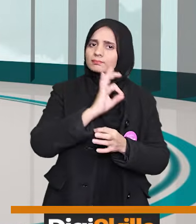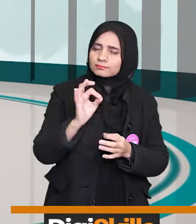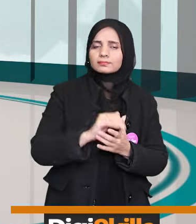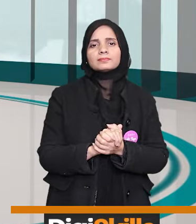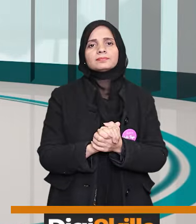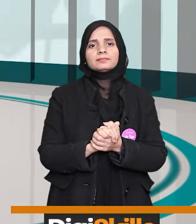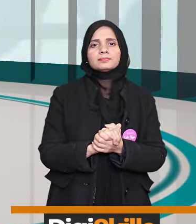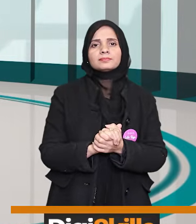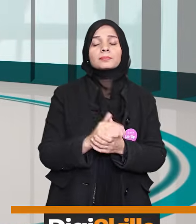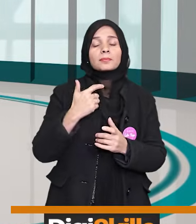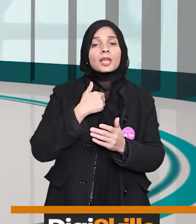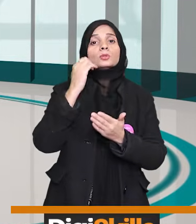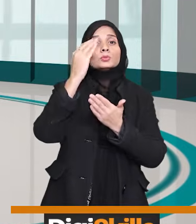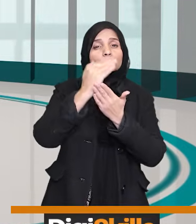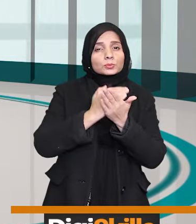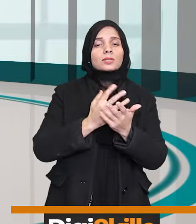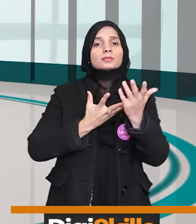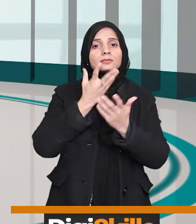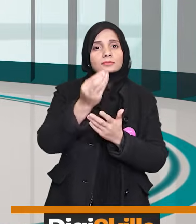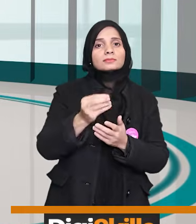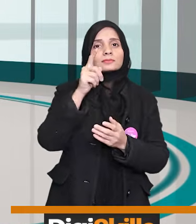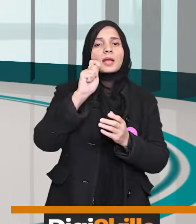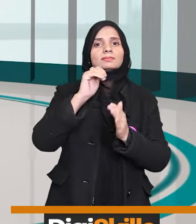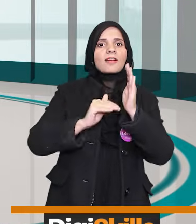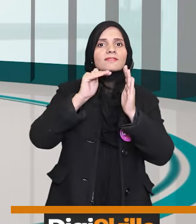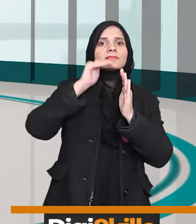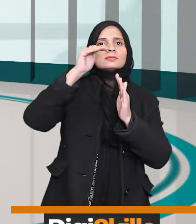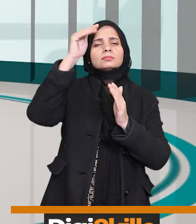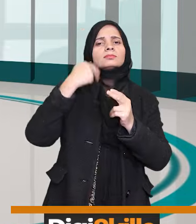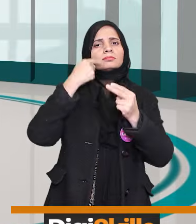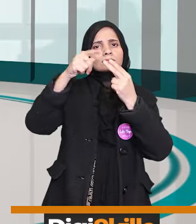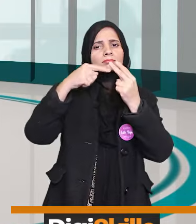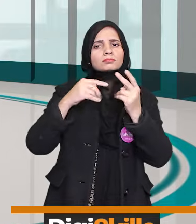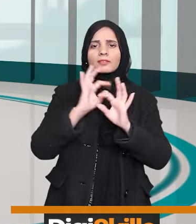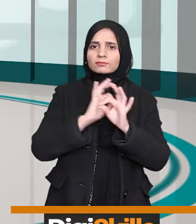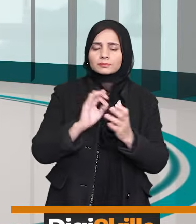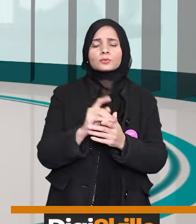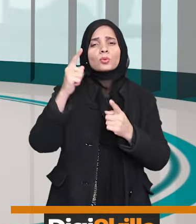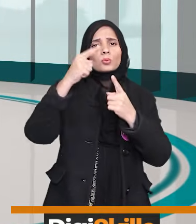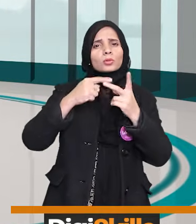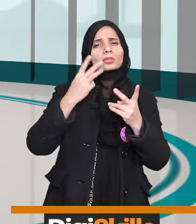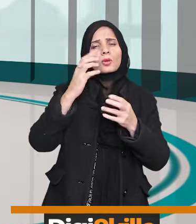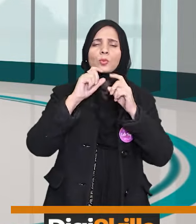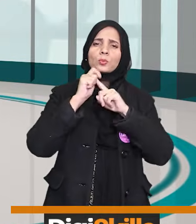We have also briefly discussed business development aspects and all three are very important